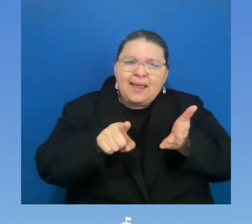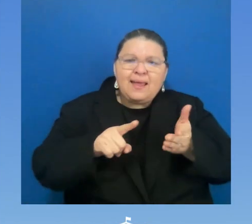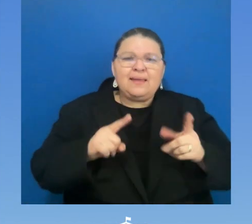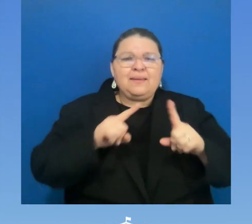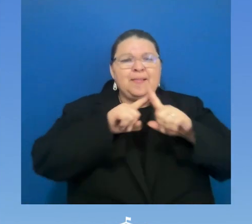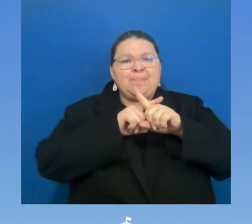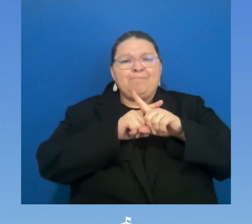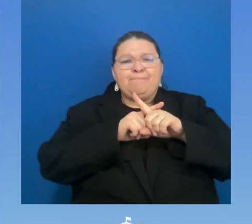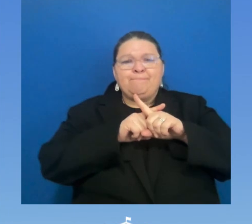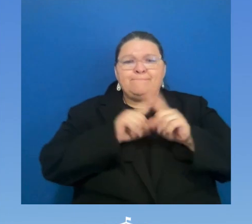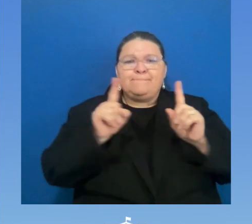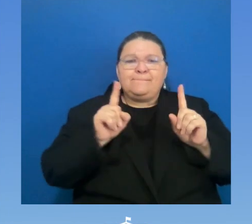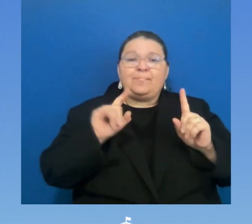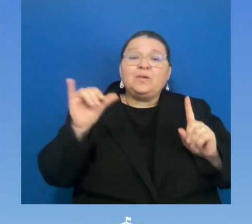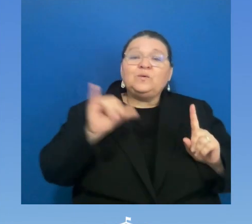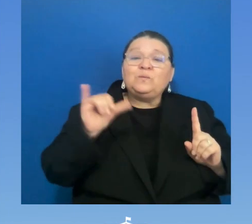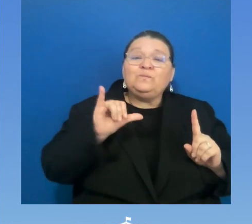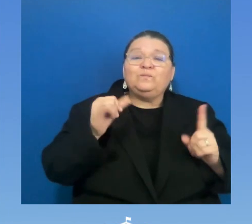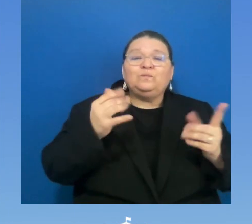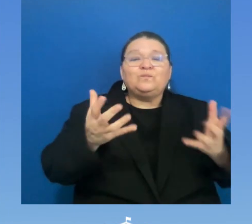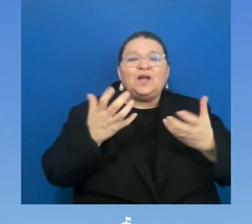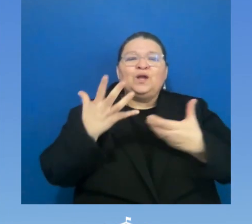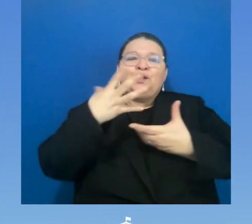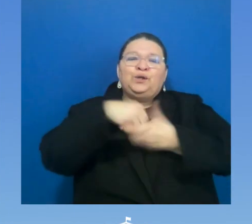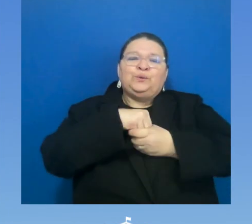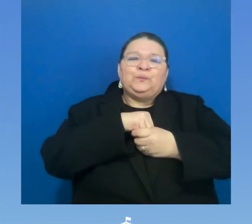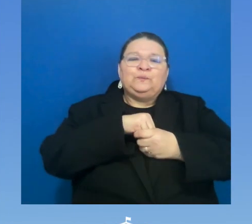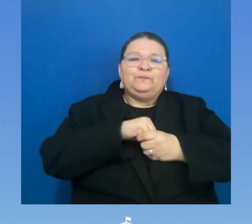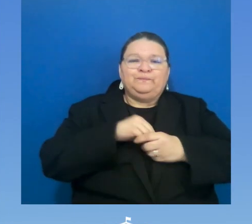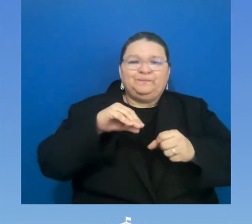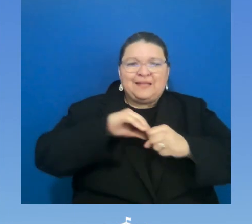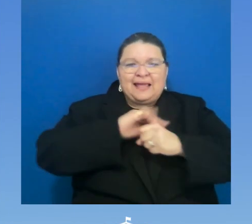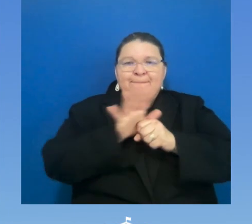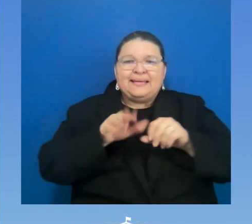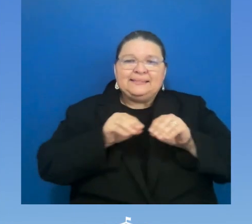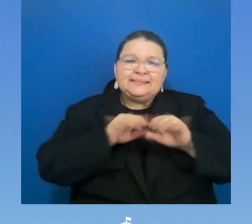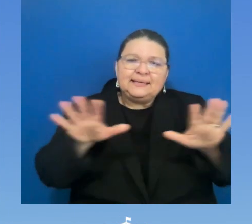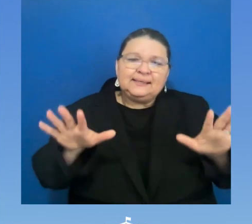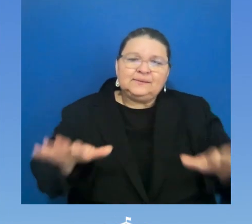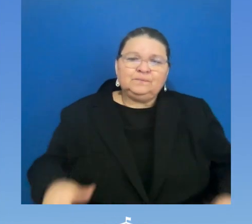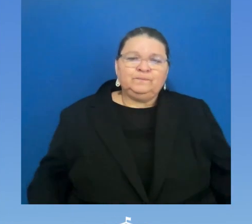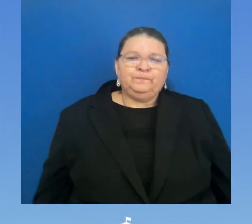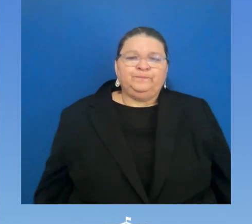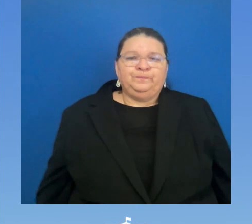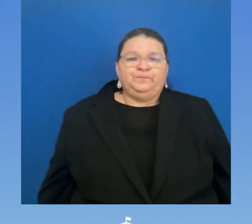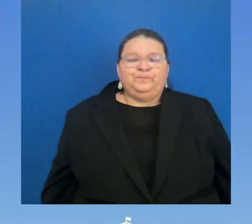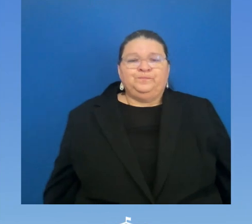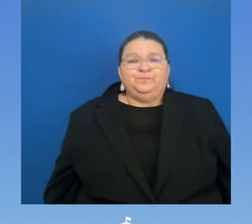is how we think about work, how we think about what's important in terms of norms, where we work, how we work,